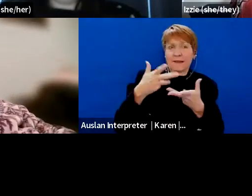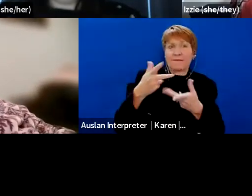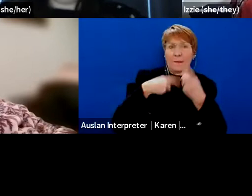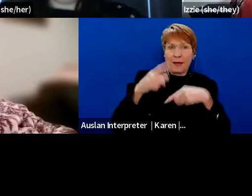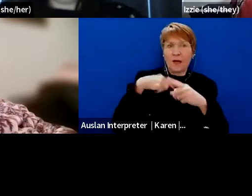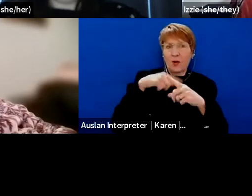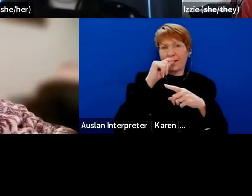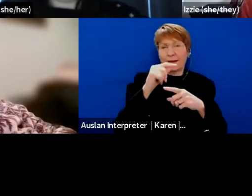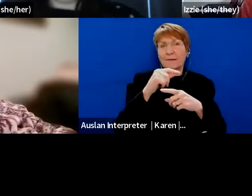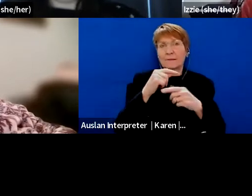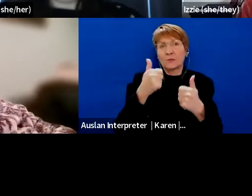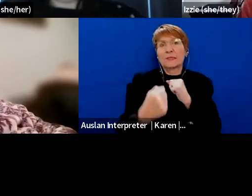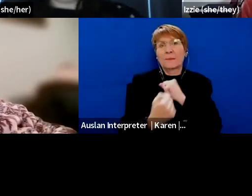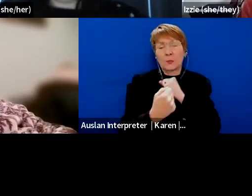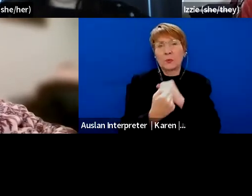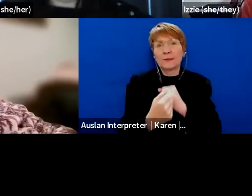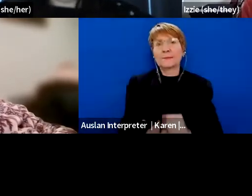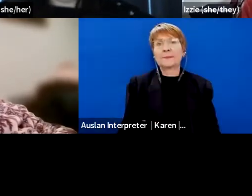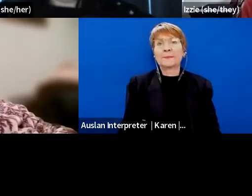So, yeah,